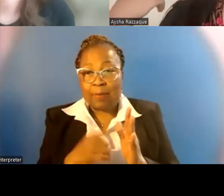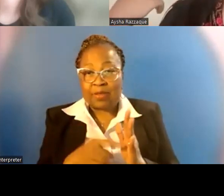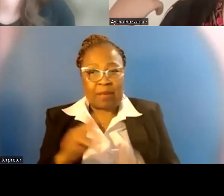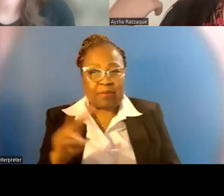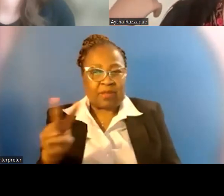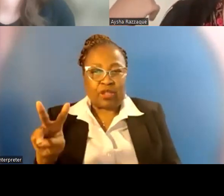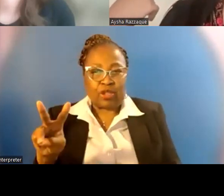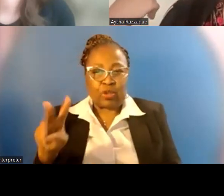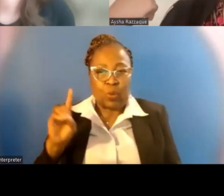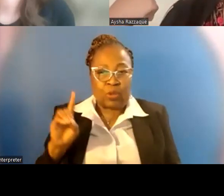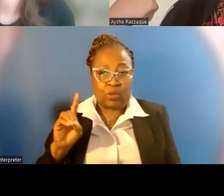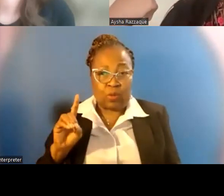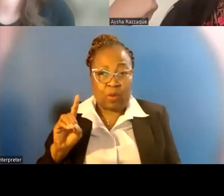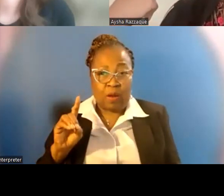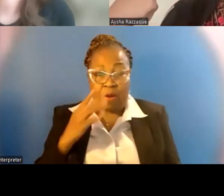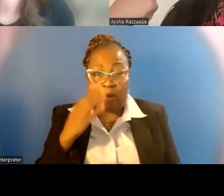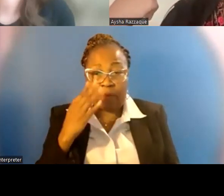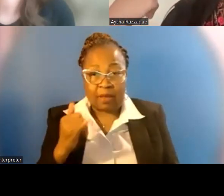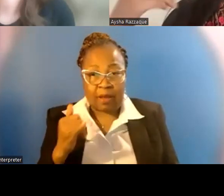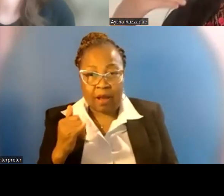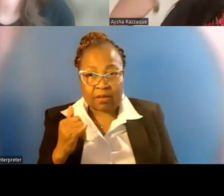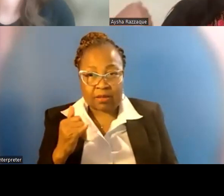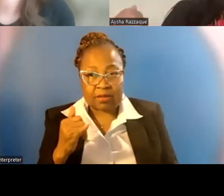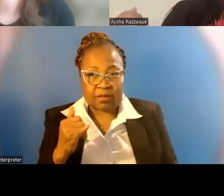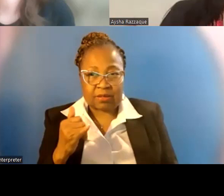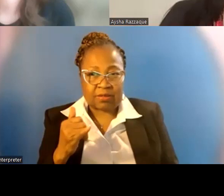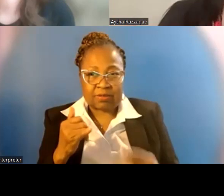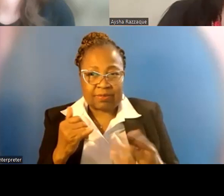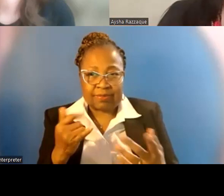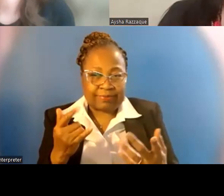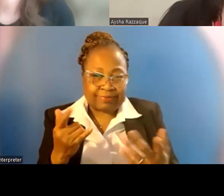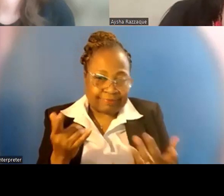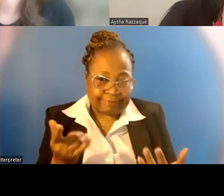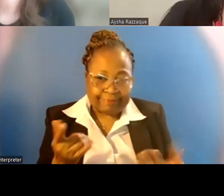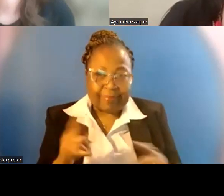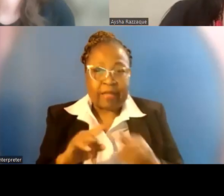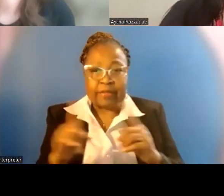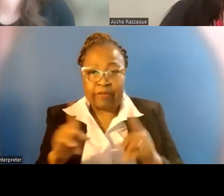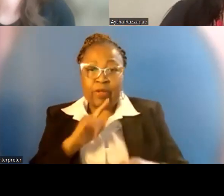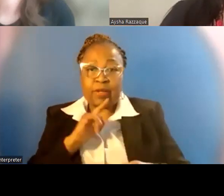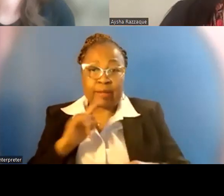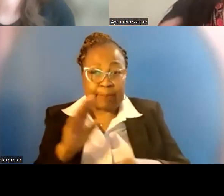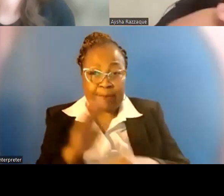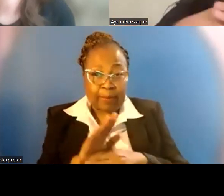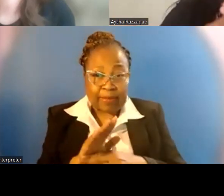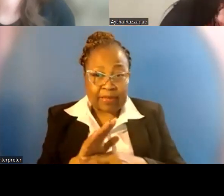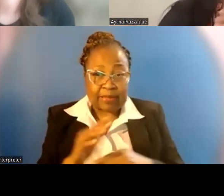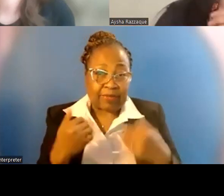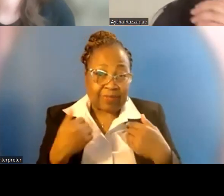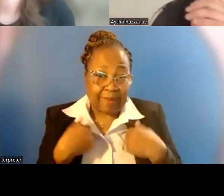because of different student commitments that they have.